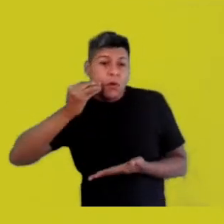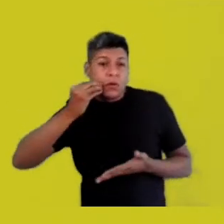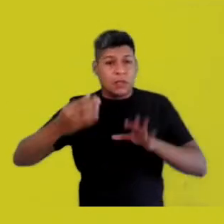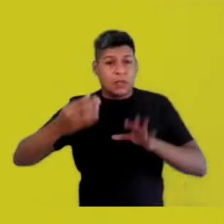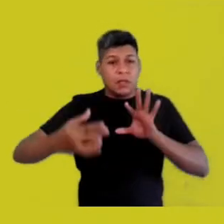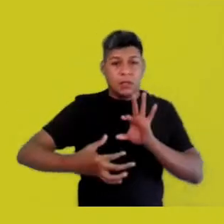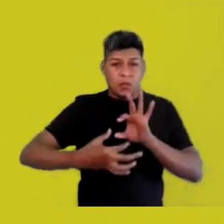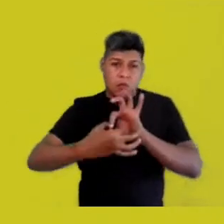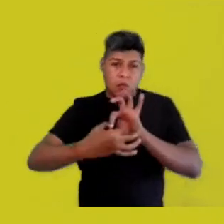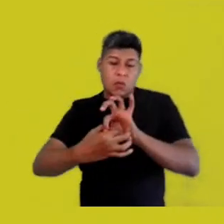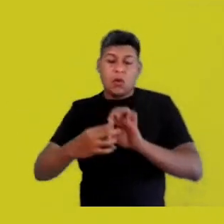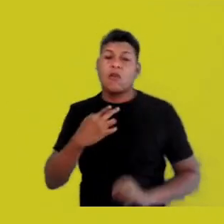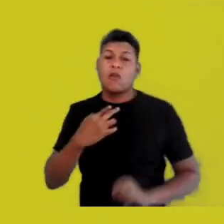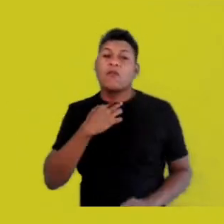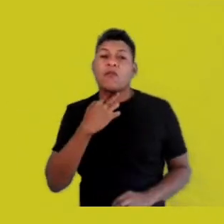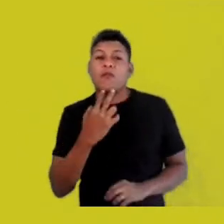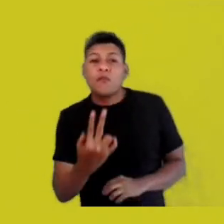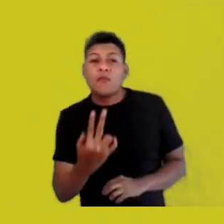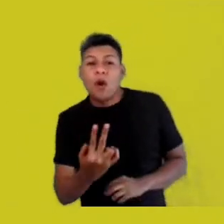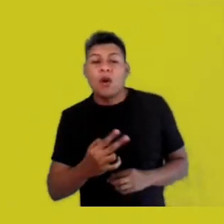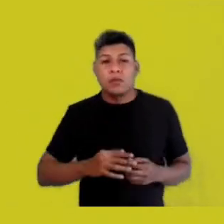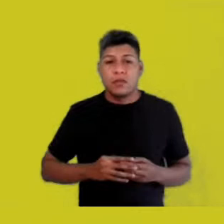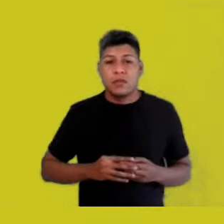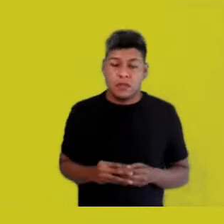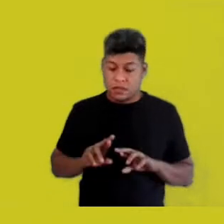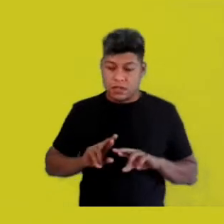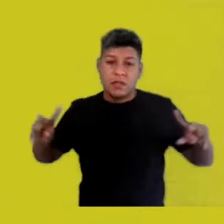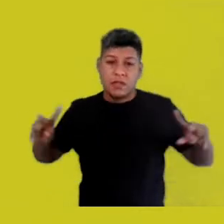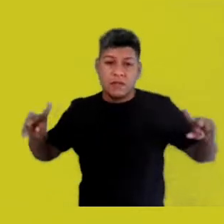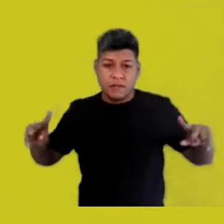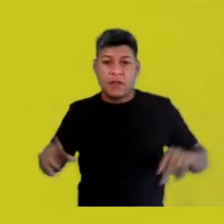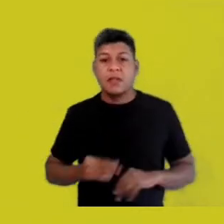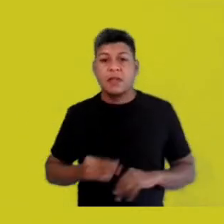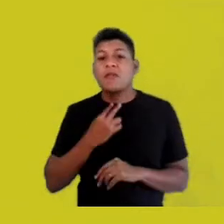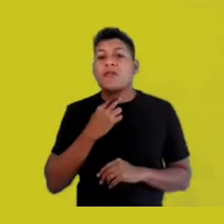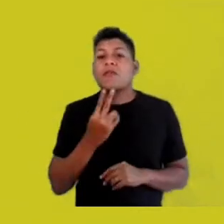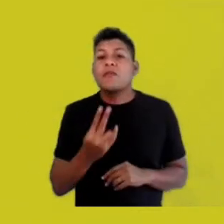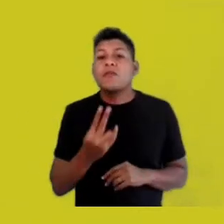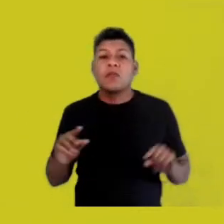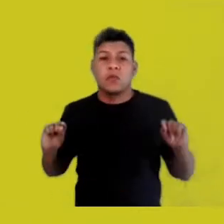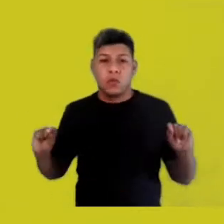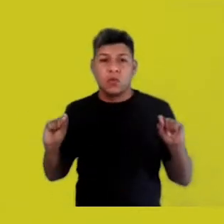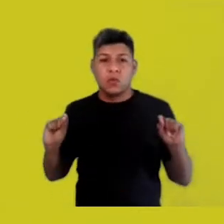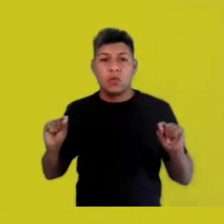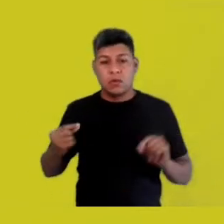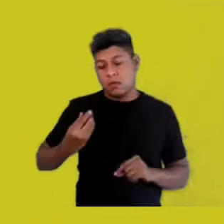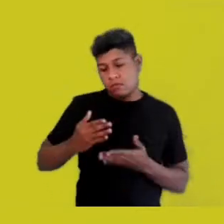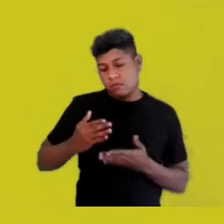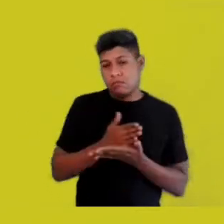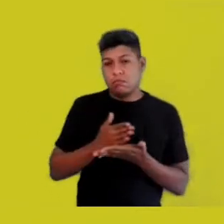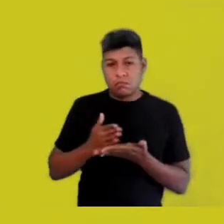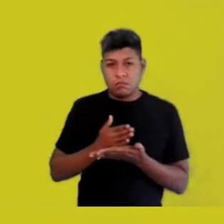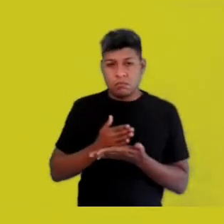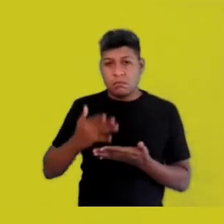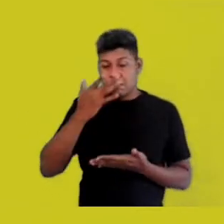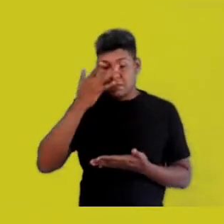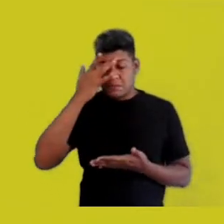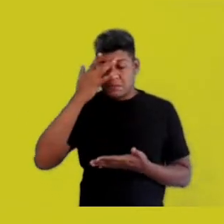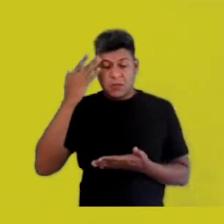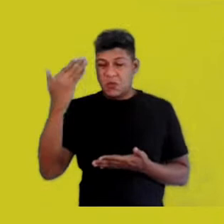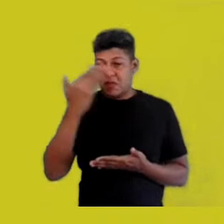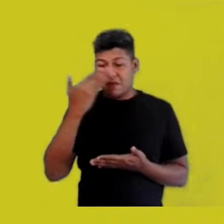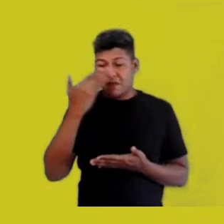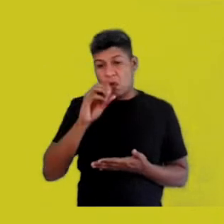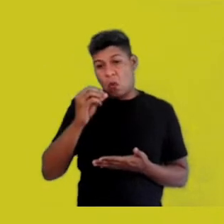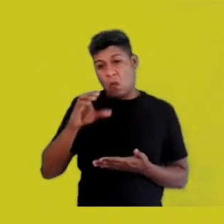with different voices, which many times are made invisible or erased,